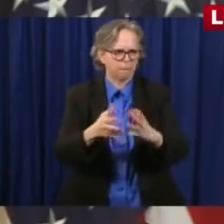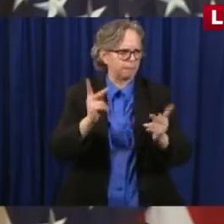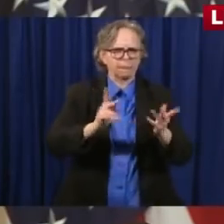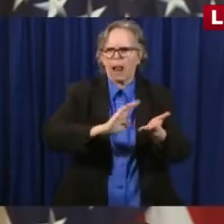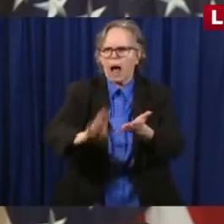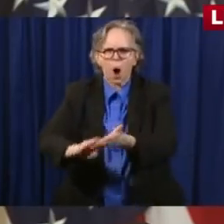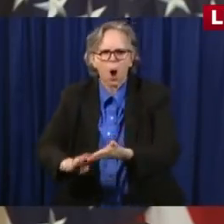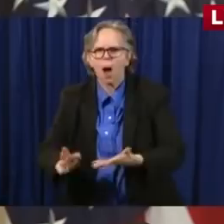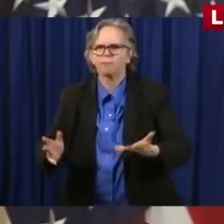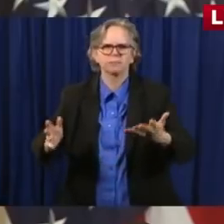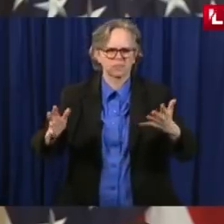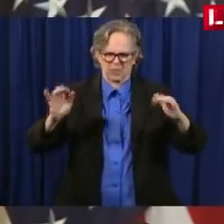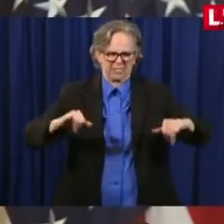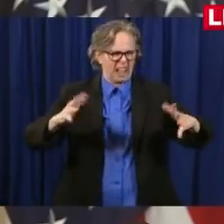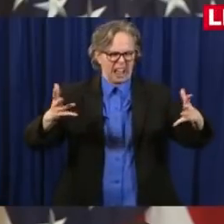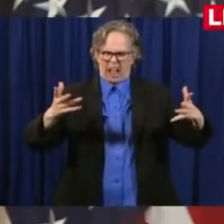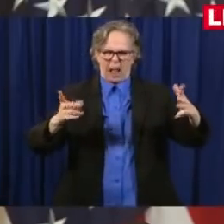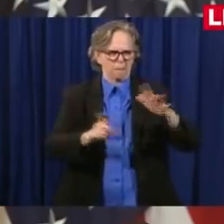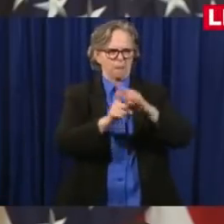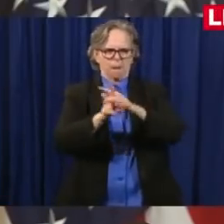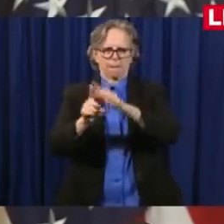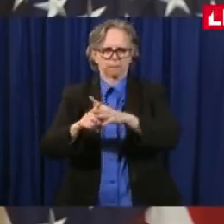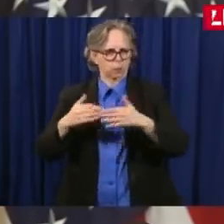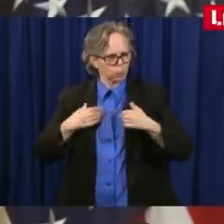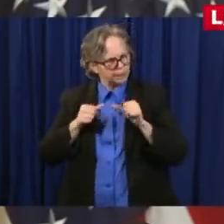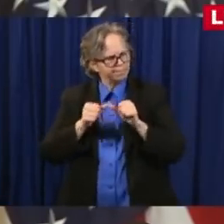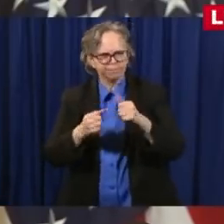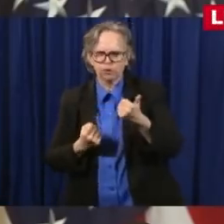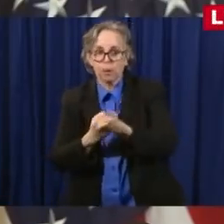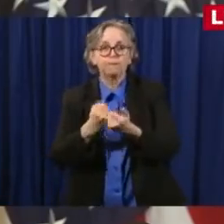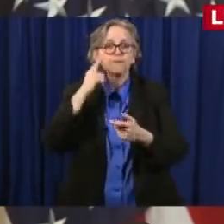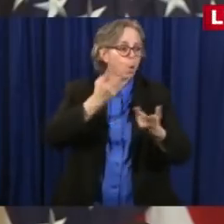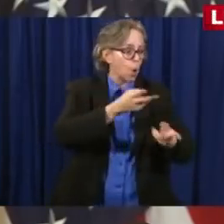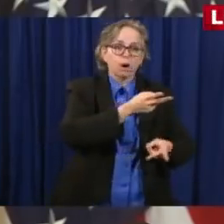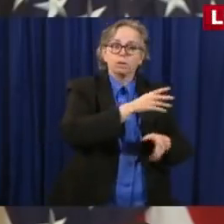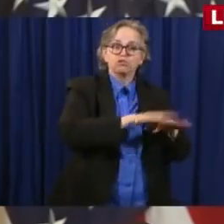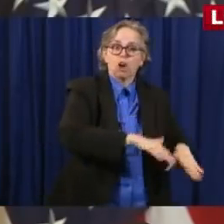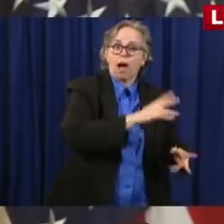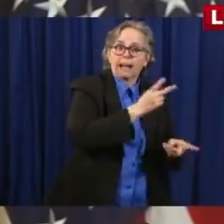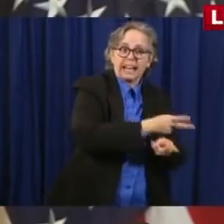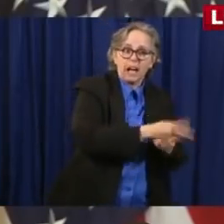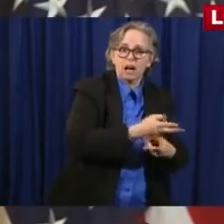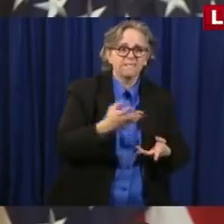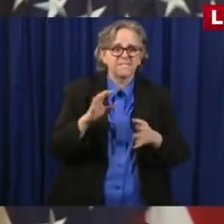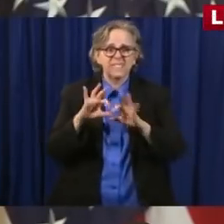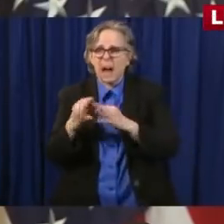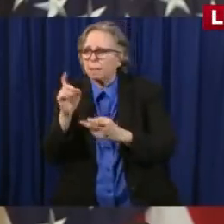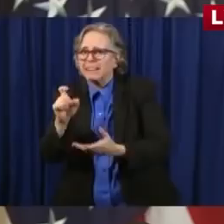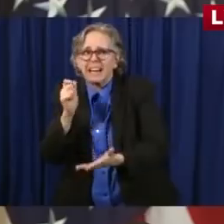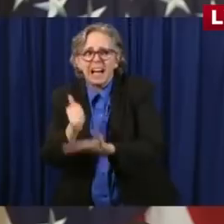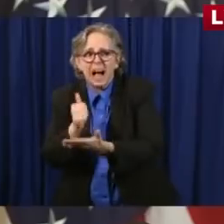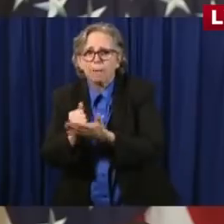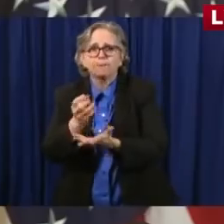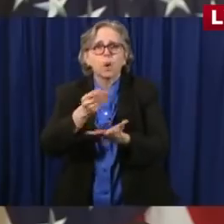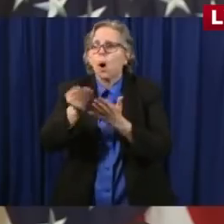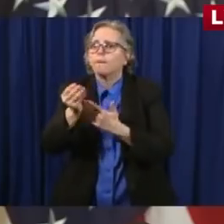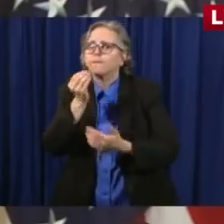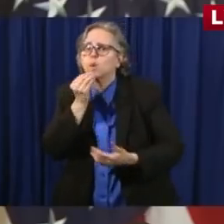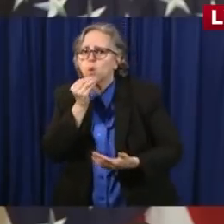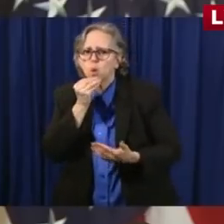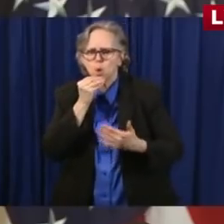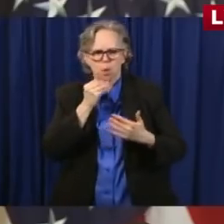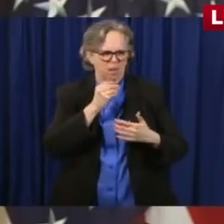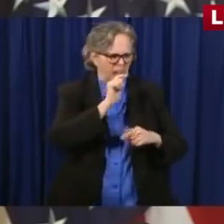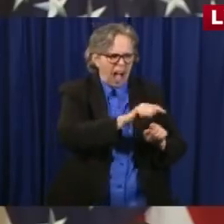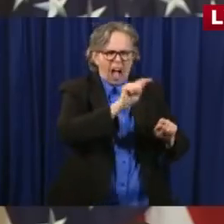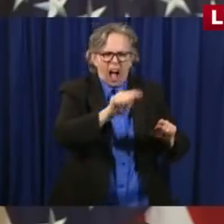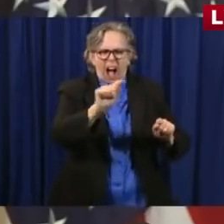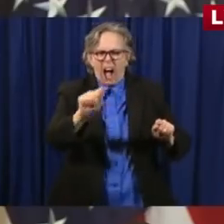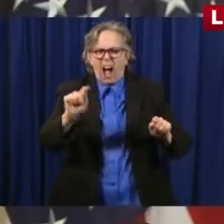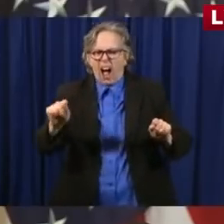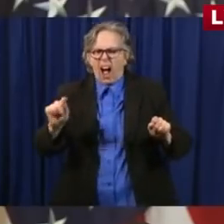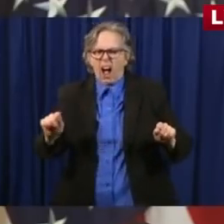HIRE, TRYING TO AVOID LAYOFFS, AND PLANNING FOR THE FUTURE, PARENTS WHO NEED CONTINUED SUPPORT, AND FAMILIES WHO NEED HELP PUTTING FOOD ON THE TABLE.